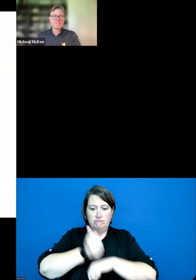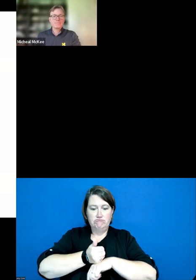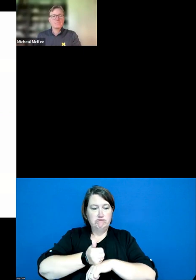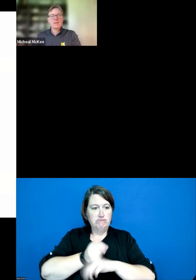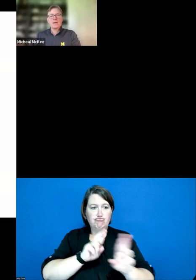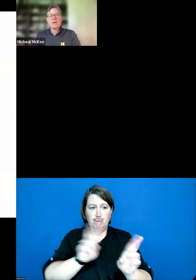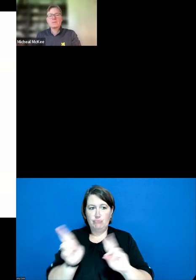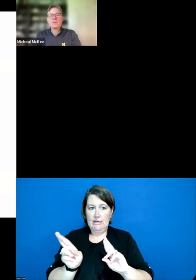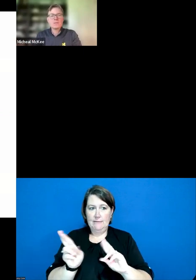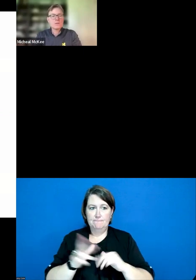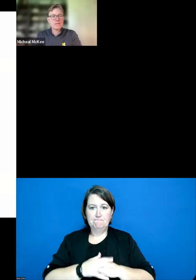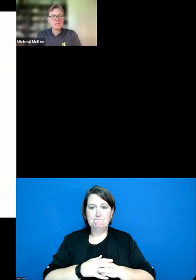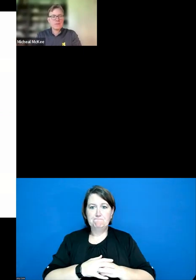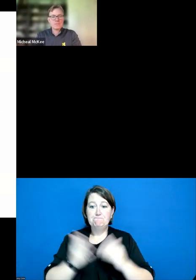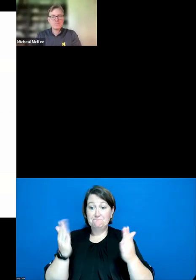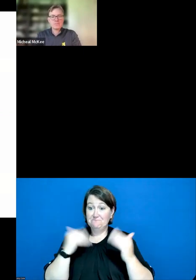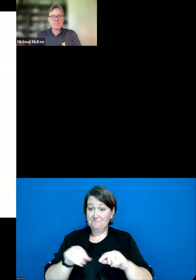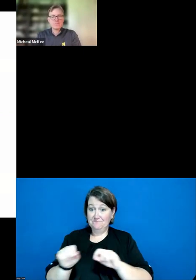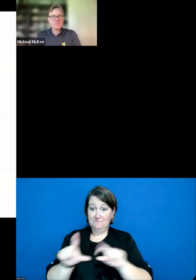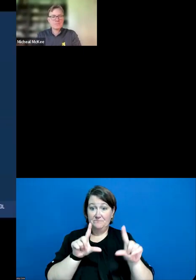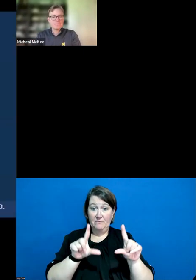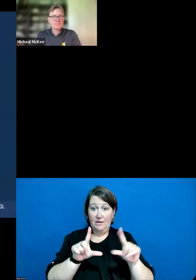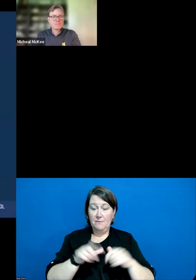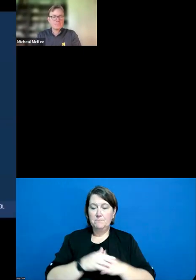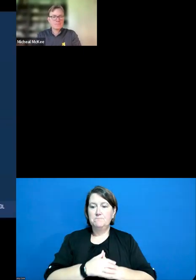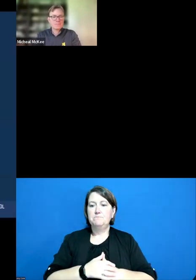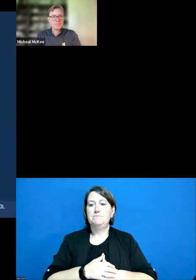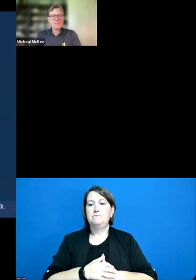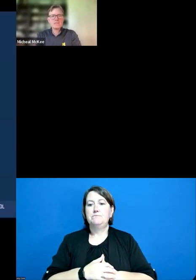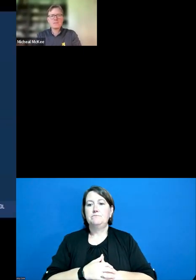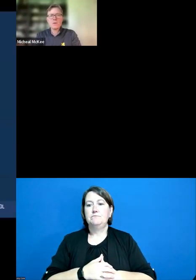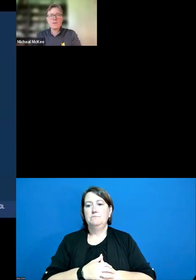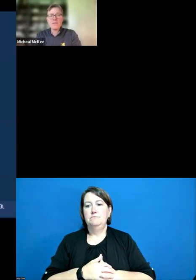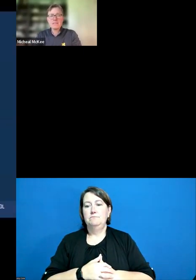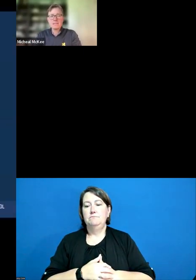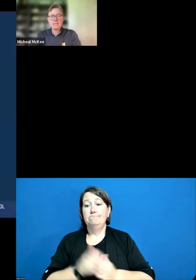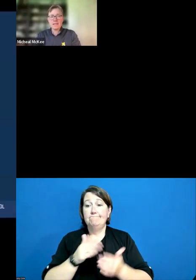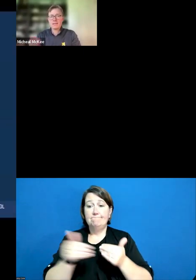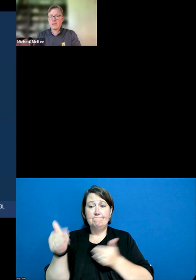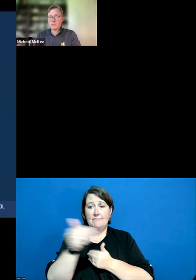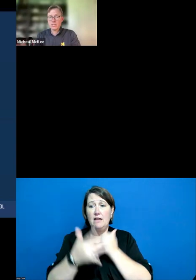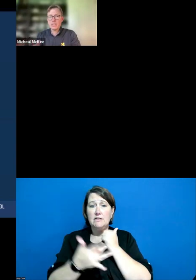So let's go to the next slide. So advances in technology,